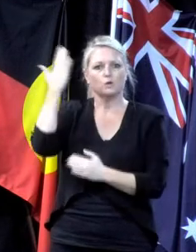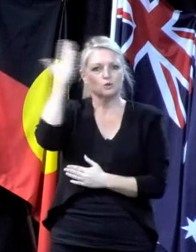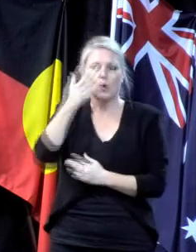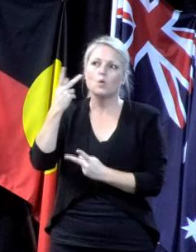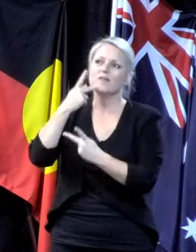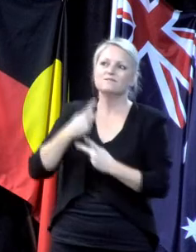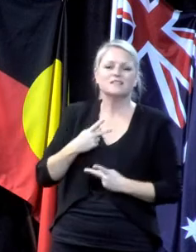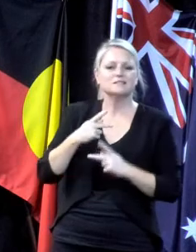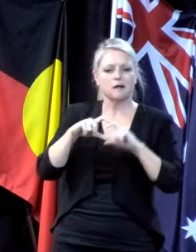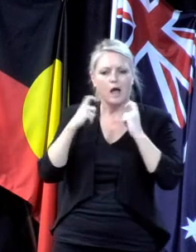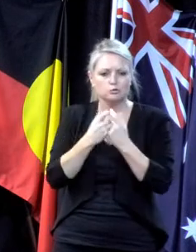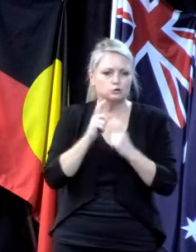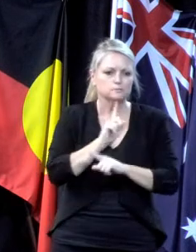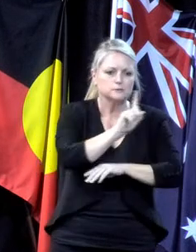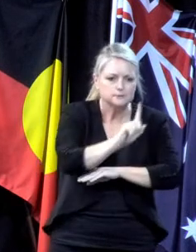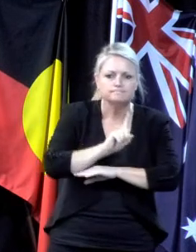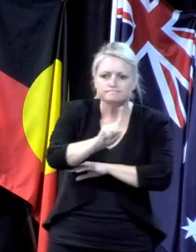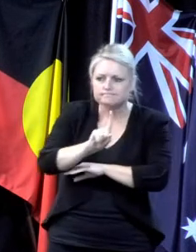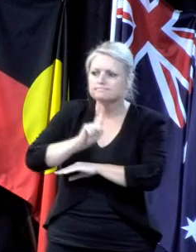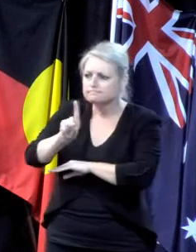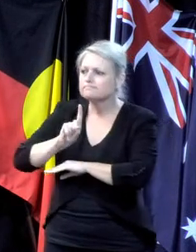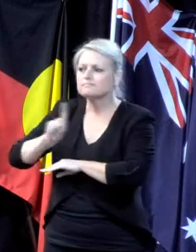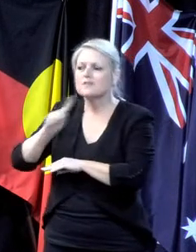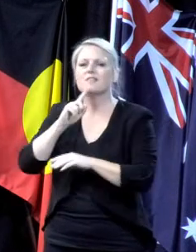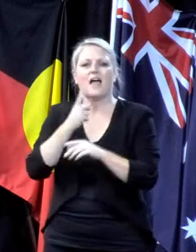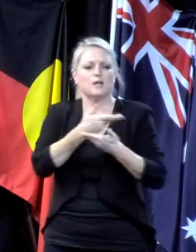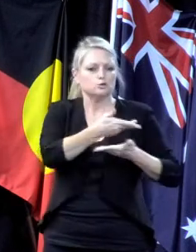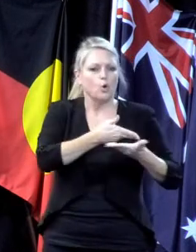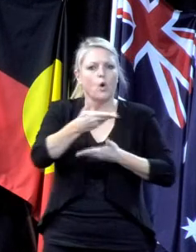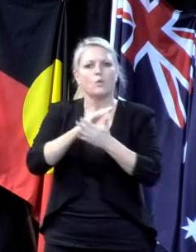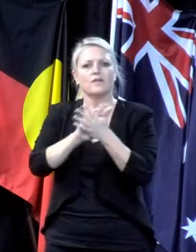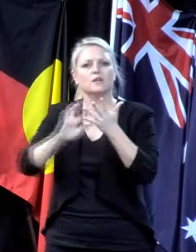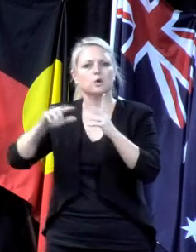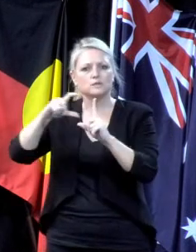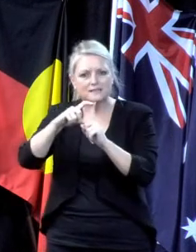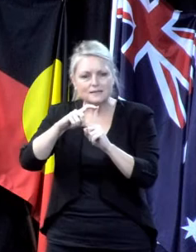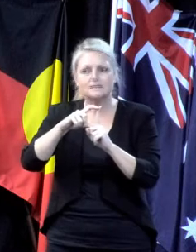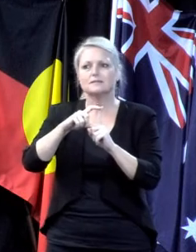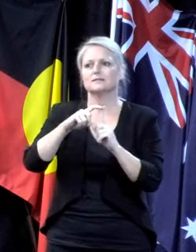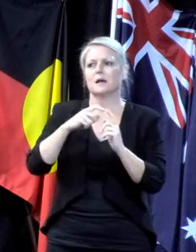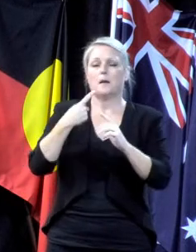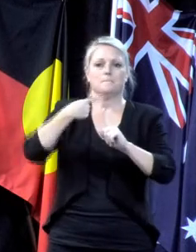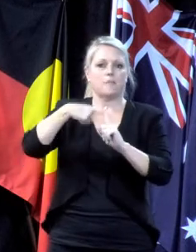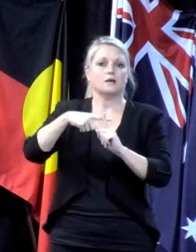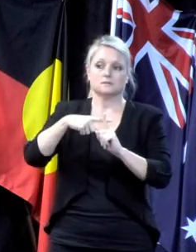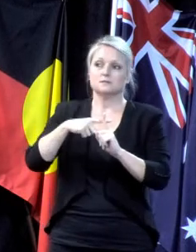with other heads of department and school leaders, as well as, most importantly, with teachers and with students as well.